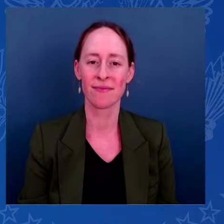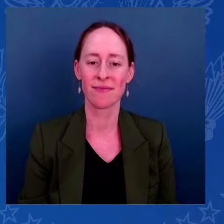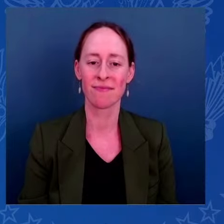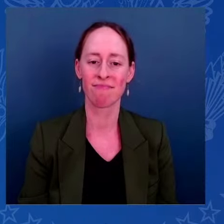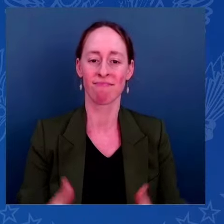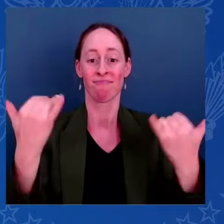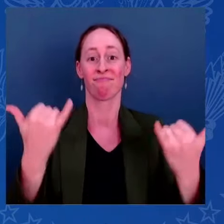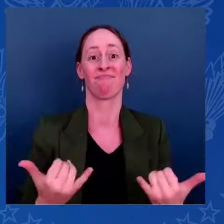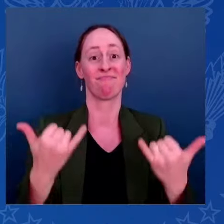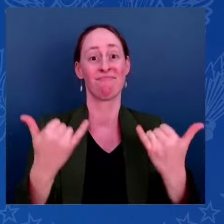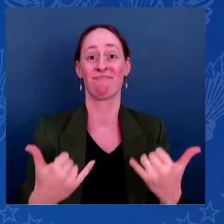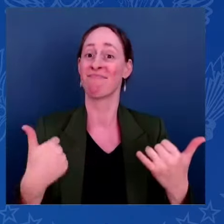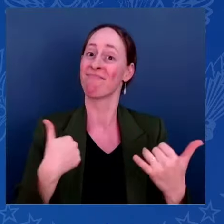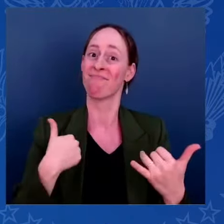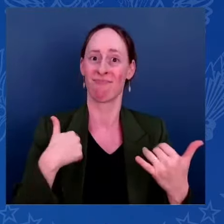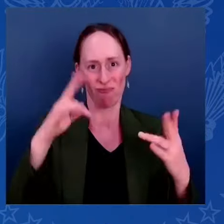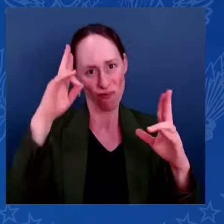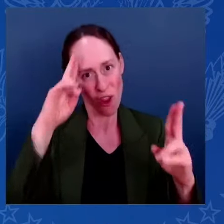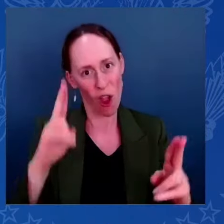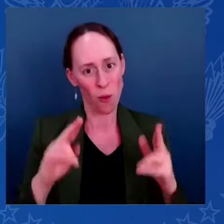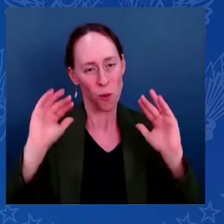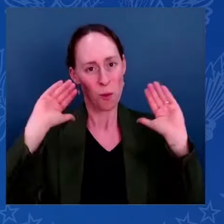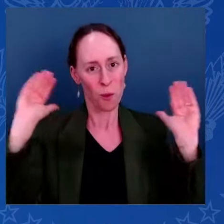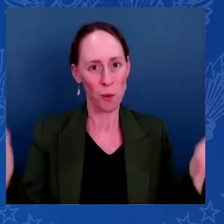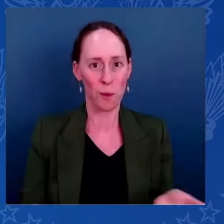of the United States of America, Mr. Joseph R. Biden.